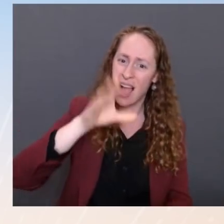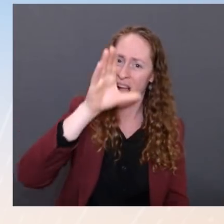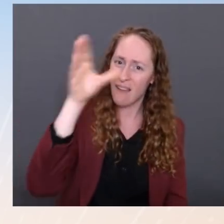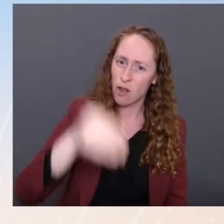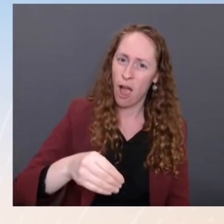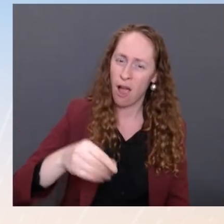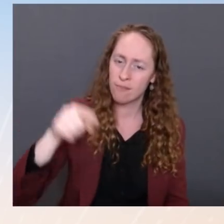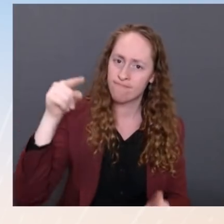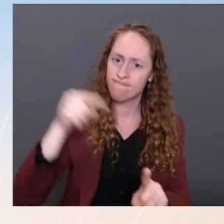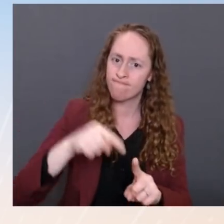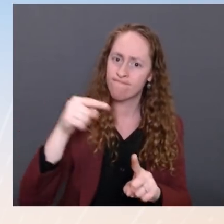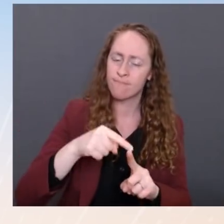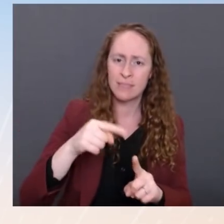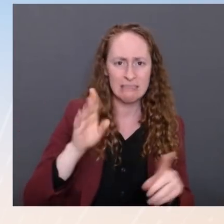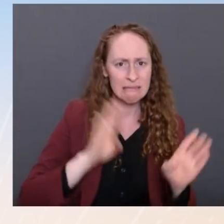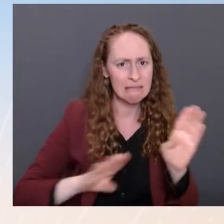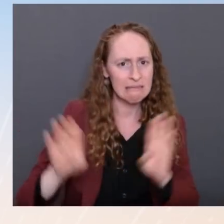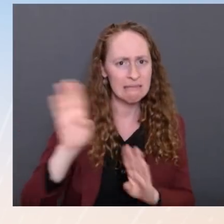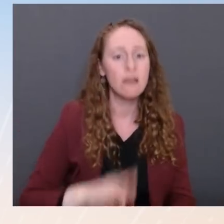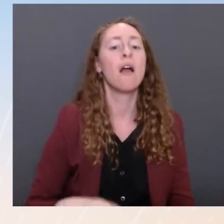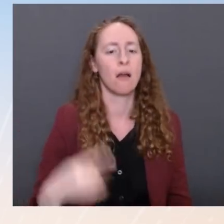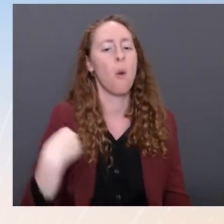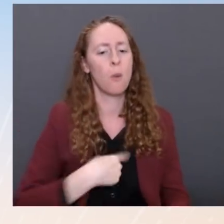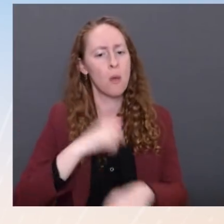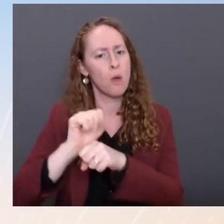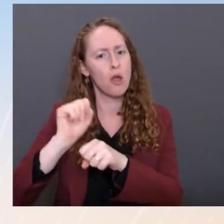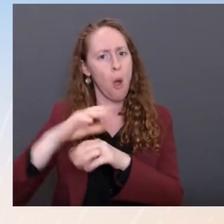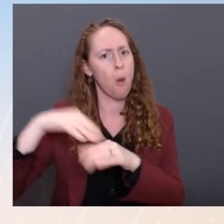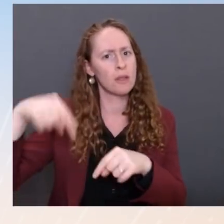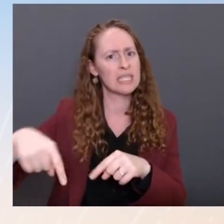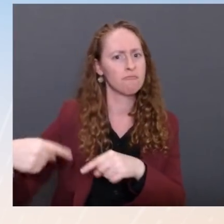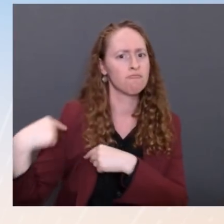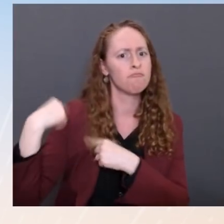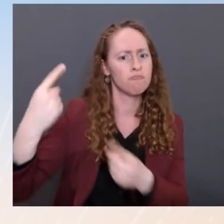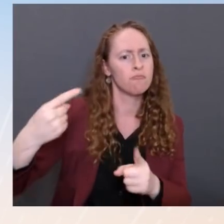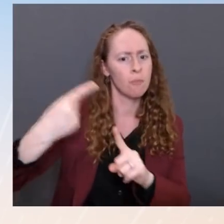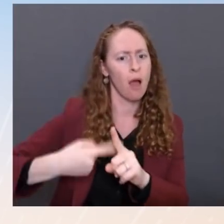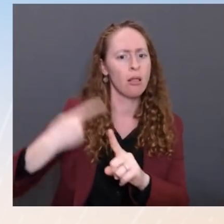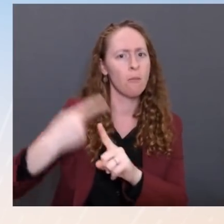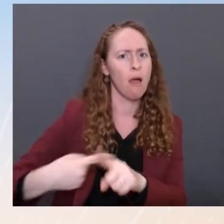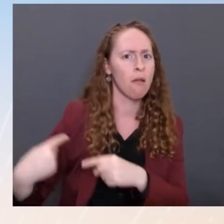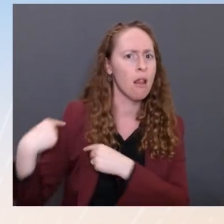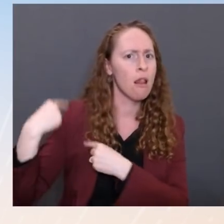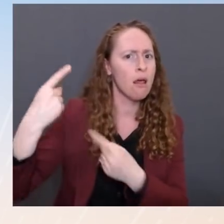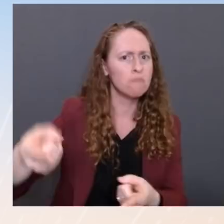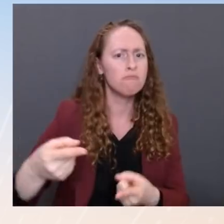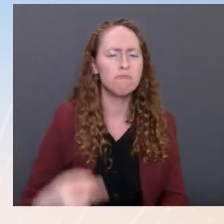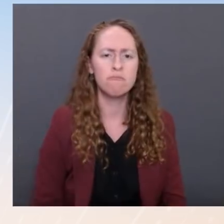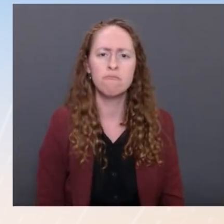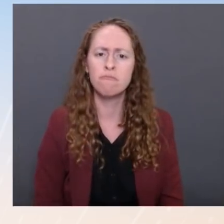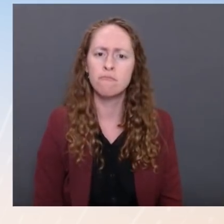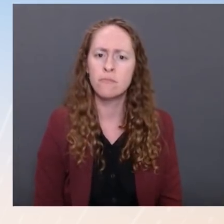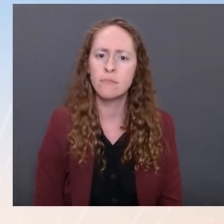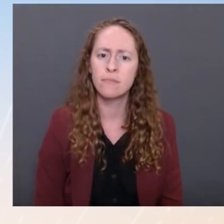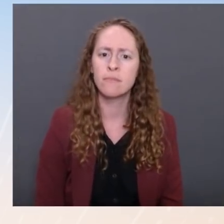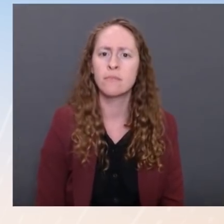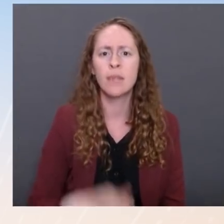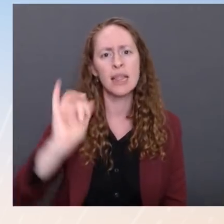and have been working on this issue for months now. That is -- the President went on a trip just yesterday to elevate and talk about the steps